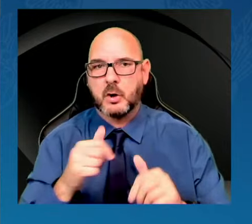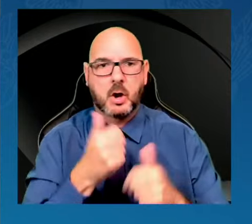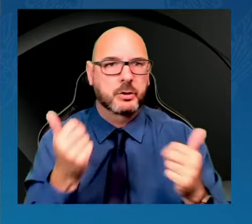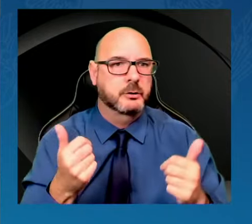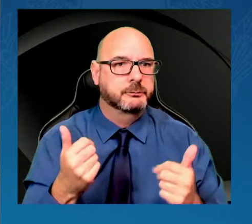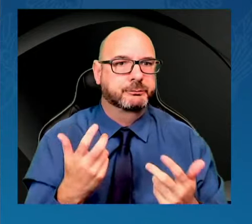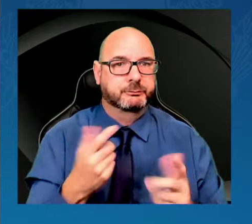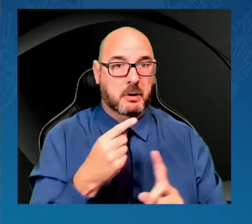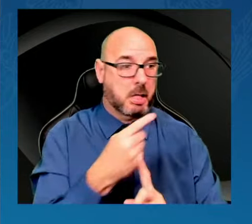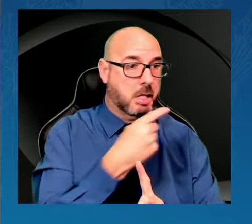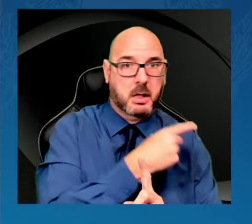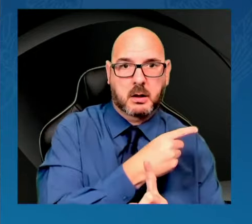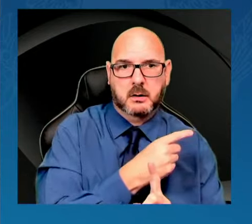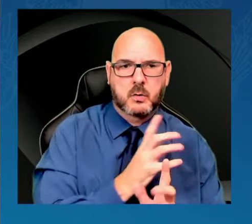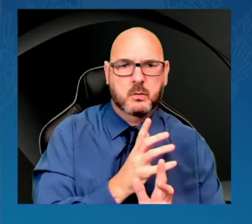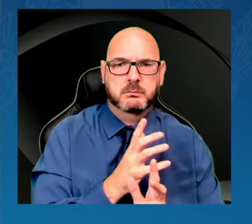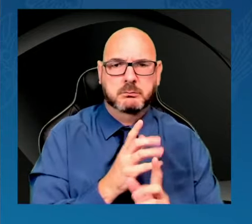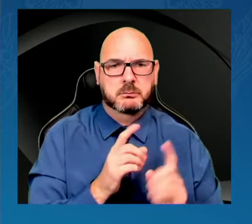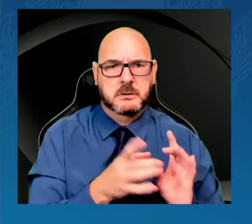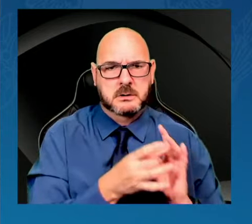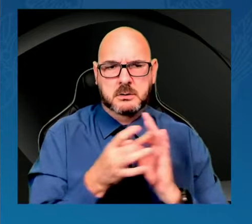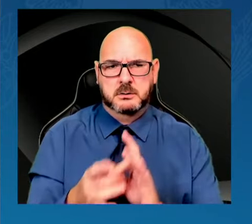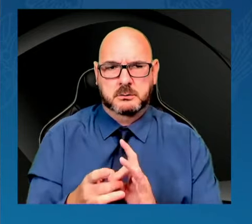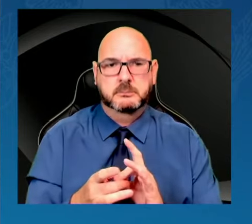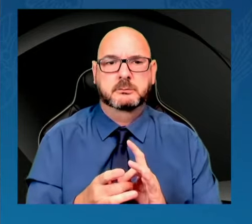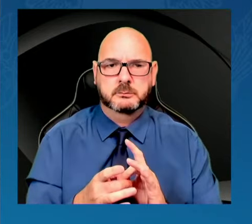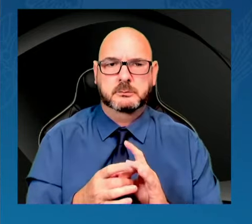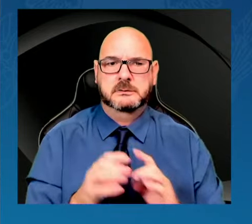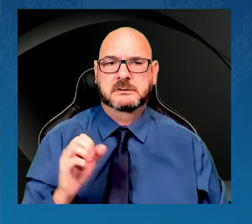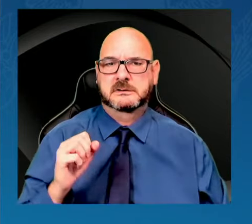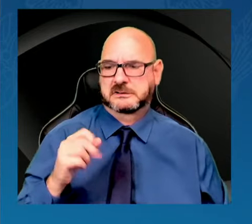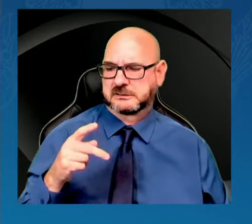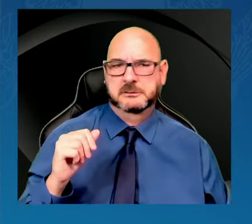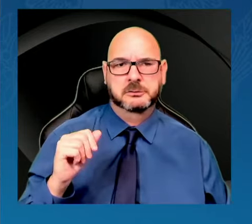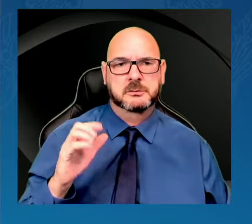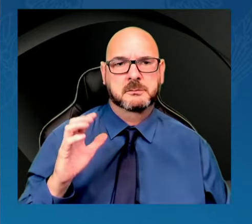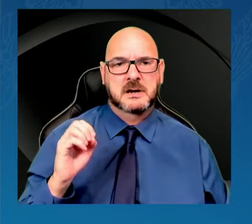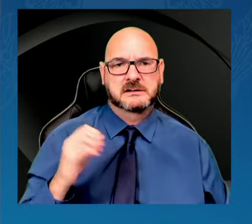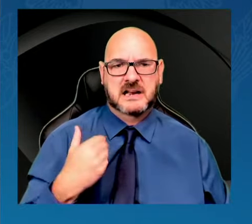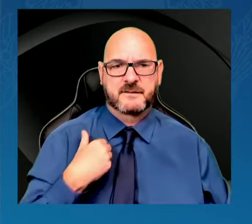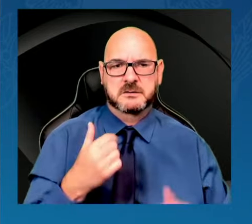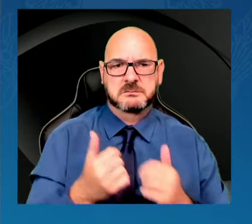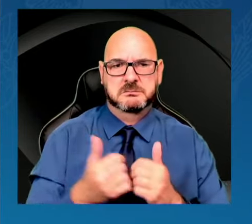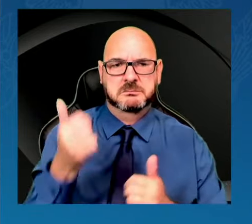So I am the head of the Space Council. I love space. And -- Representative Pettersen: So does Ed Perlmutter.